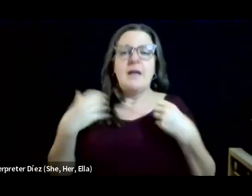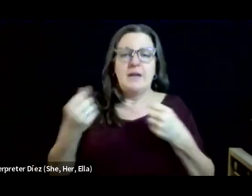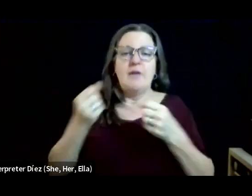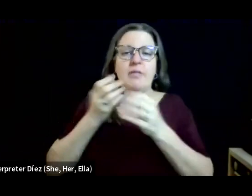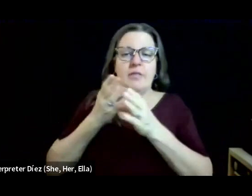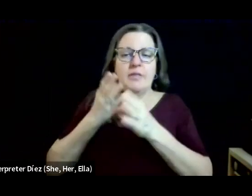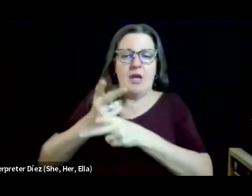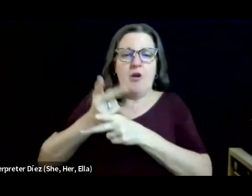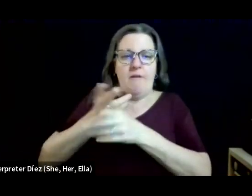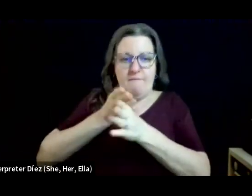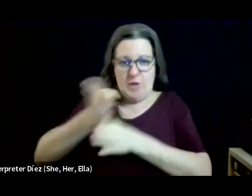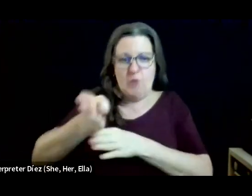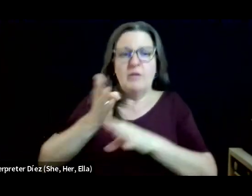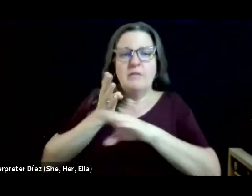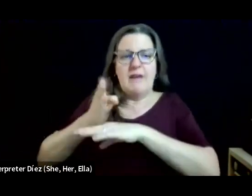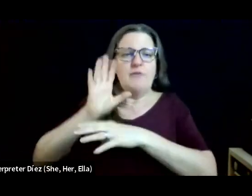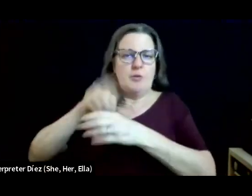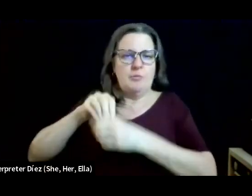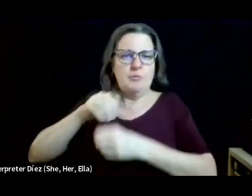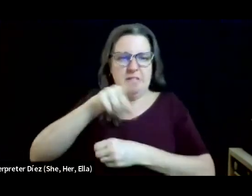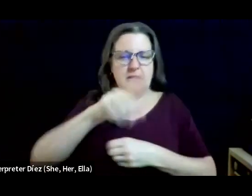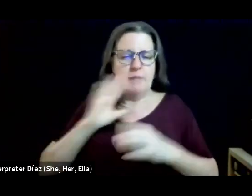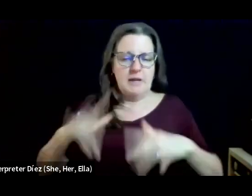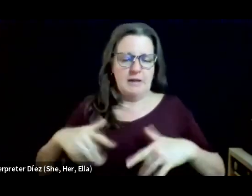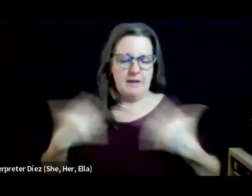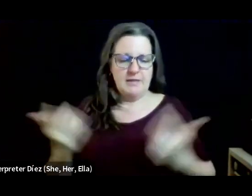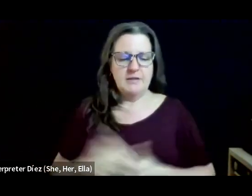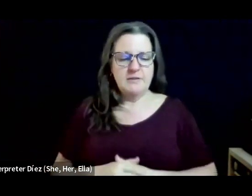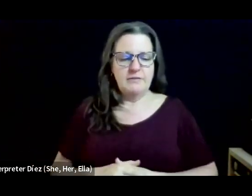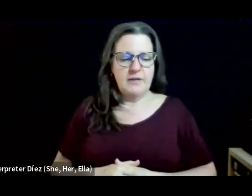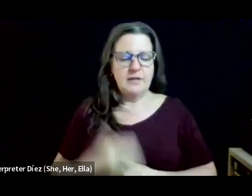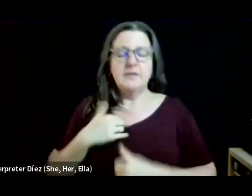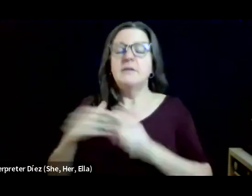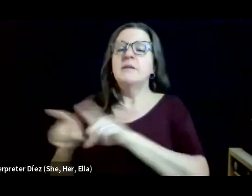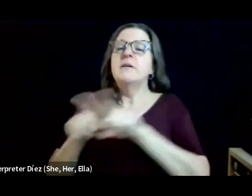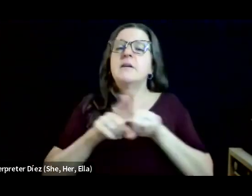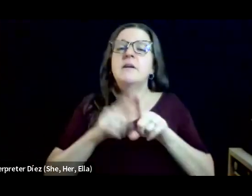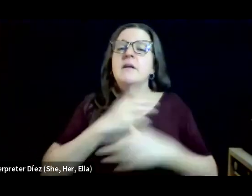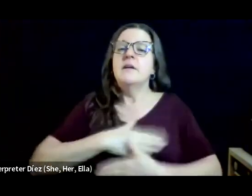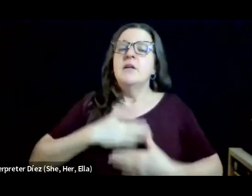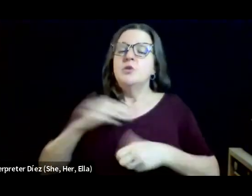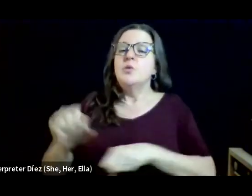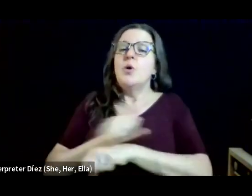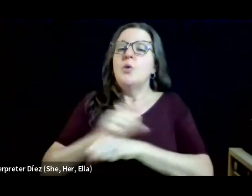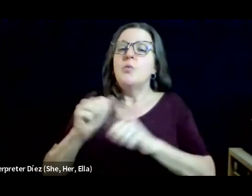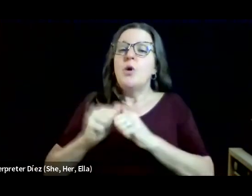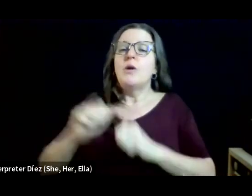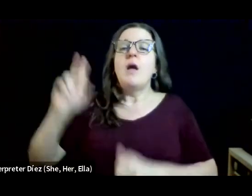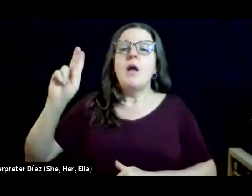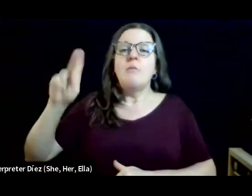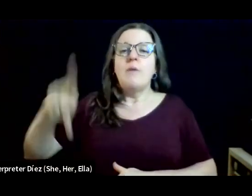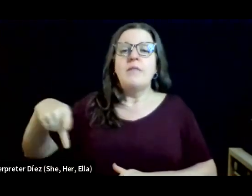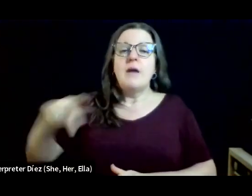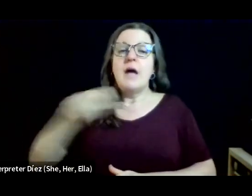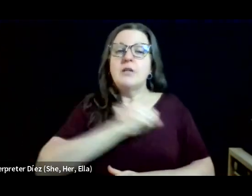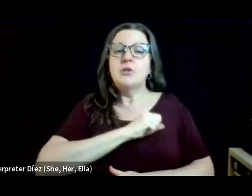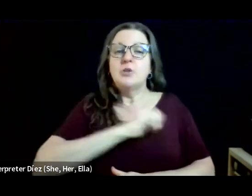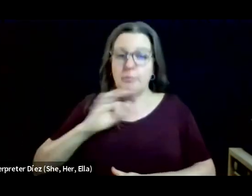And we had, um, they enjoyed working with the Kaiser Permanente staff, they gained insight into each health care role and they had